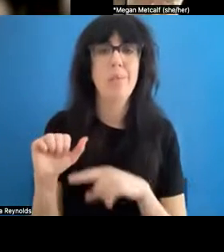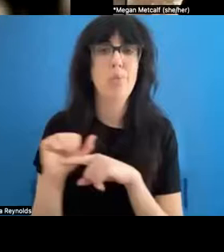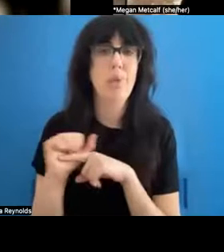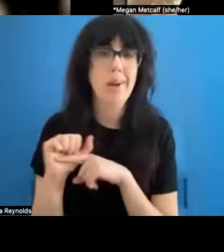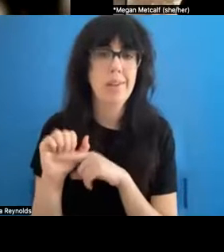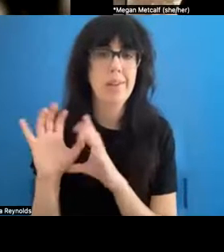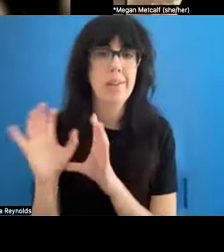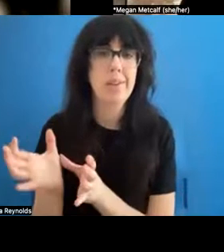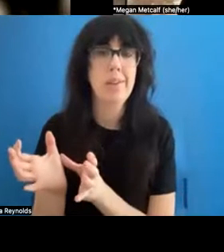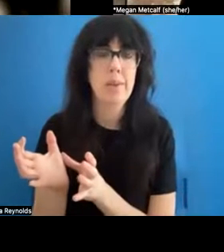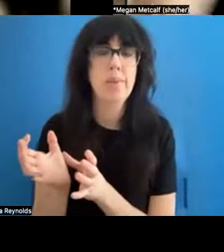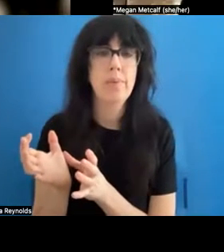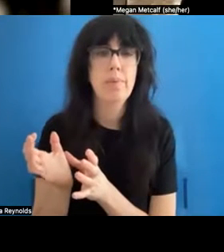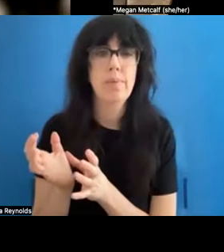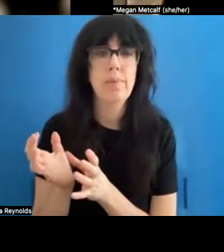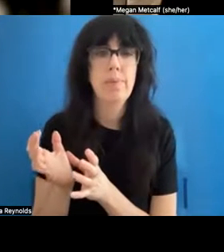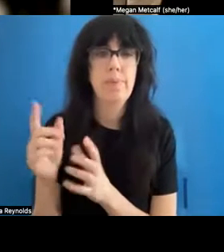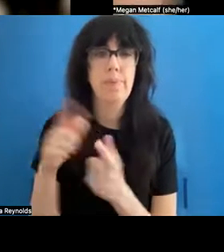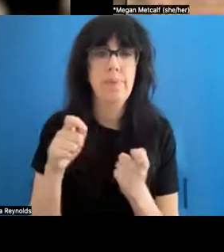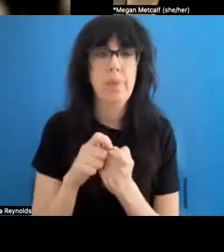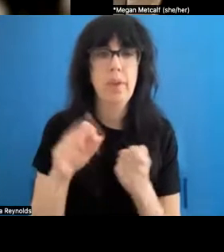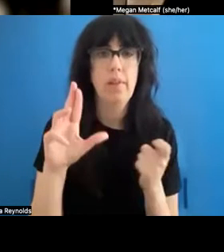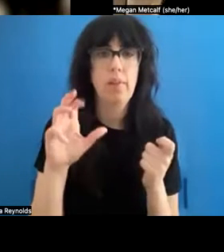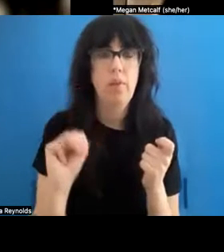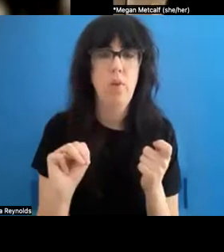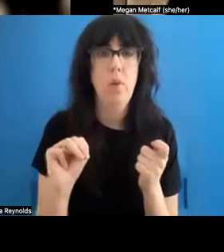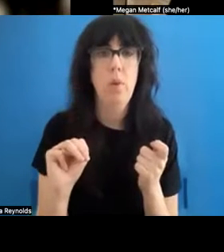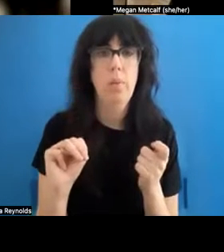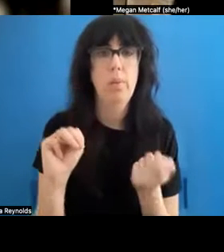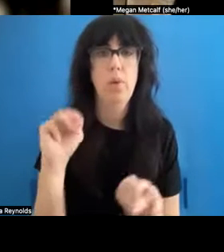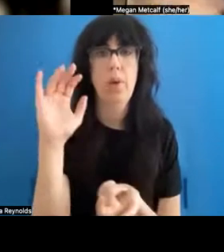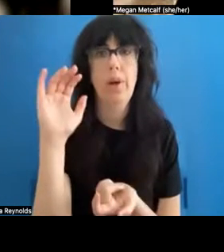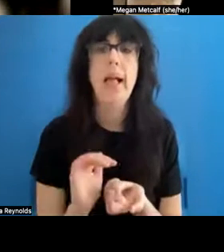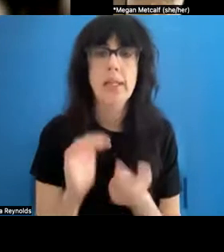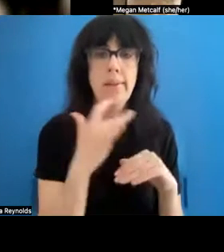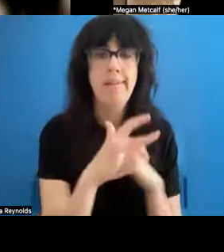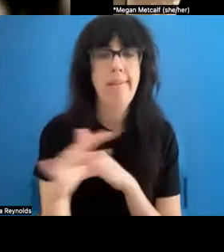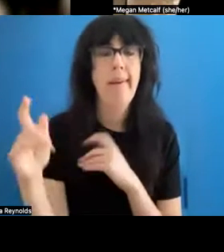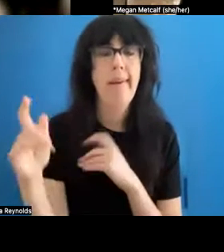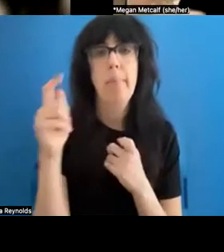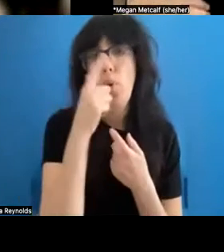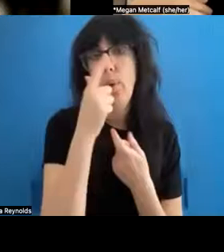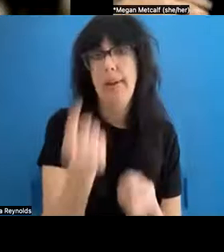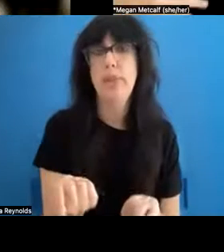and certain forms are way less available or of interest, and those things are